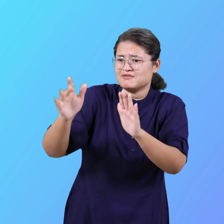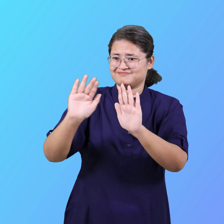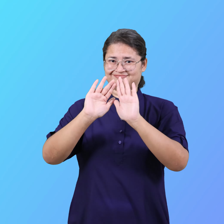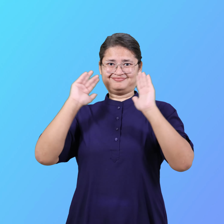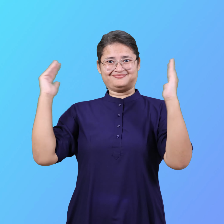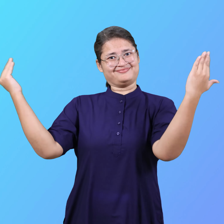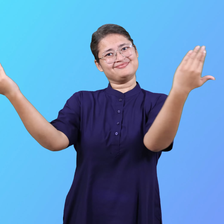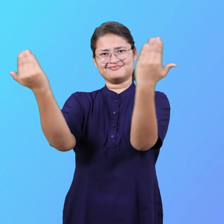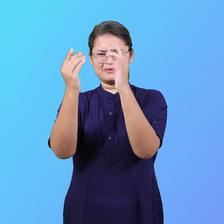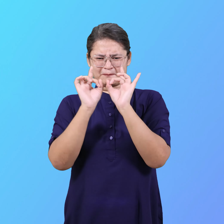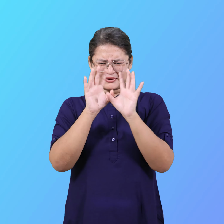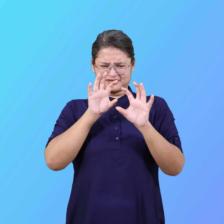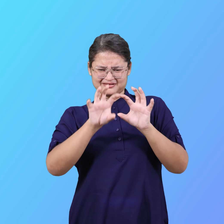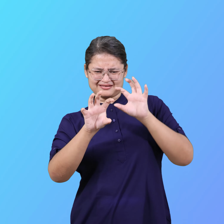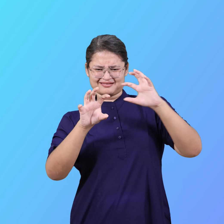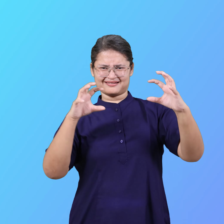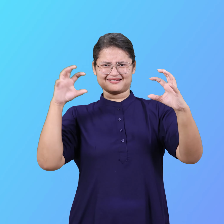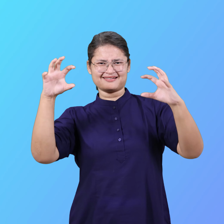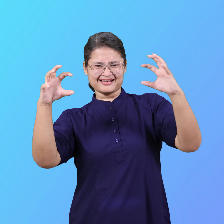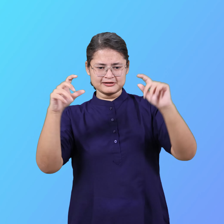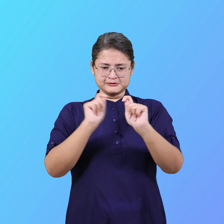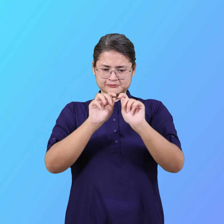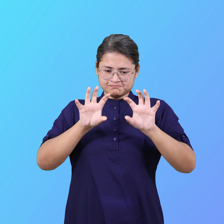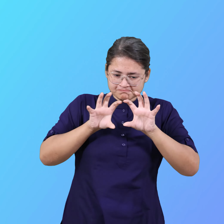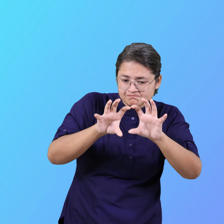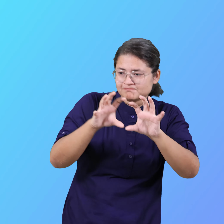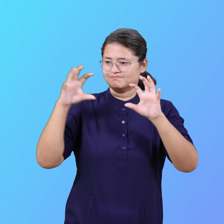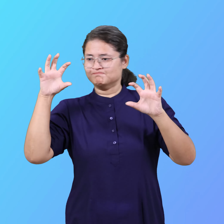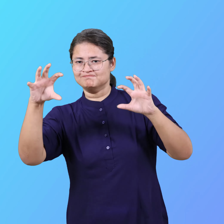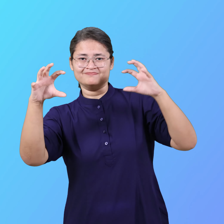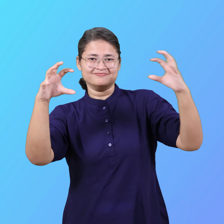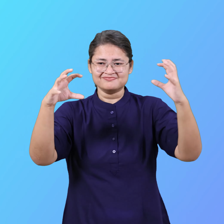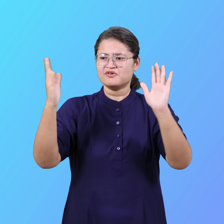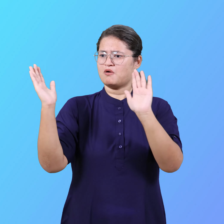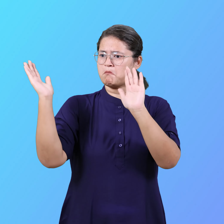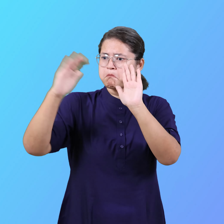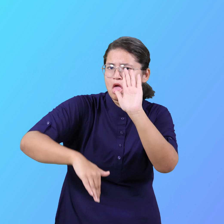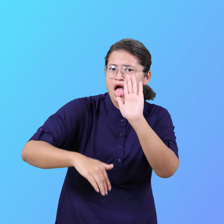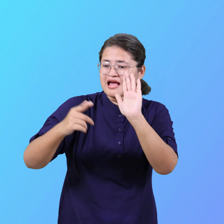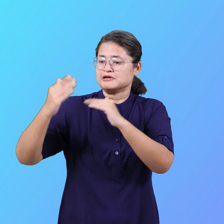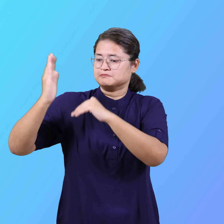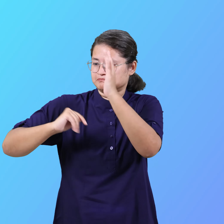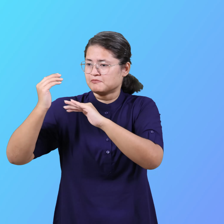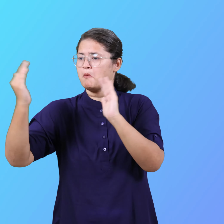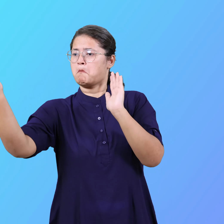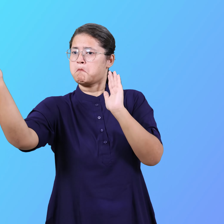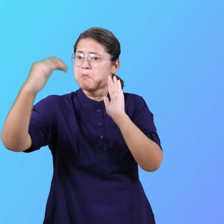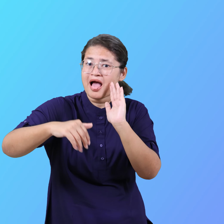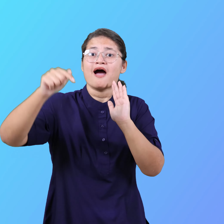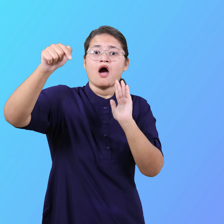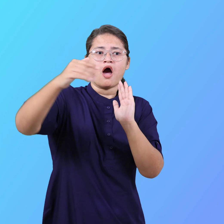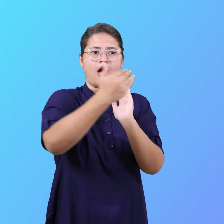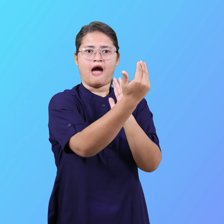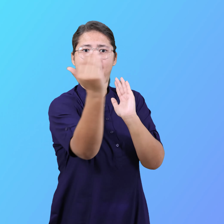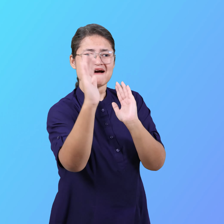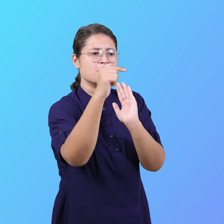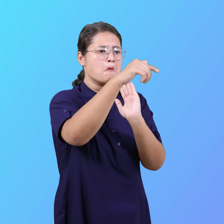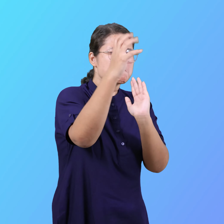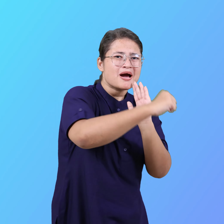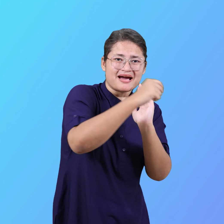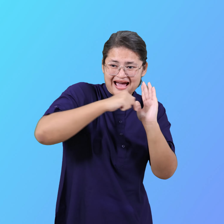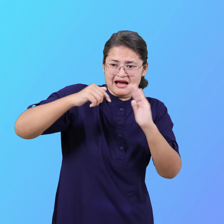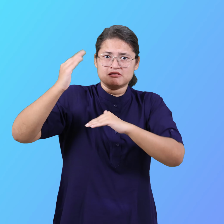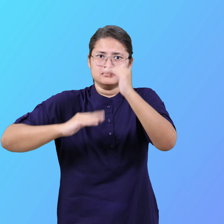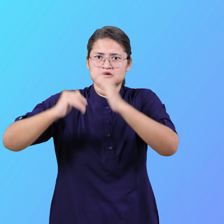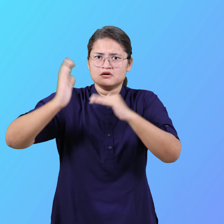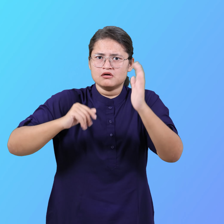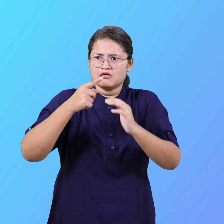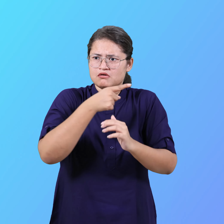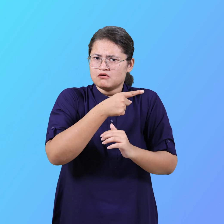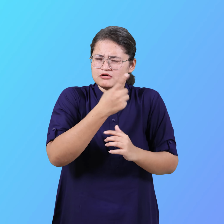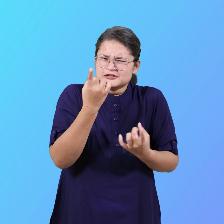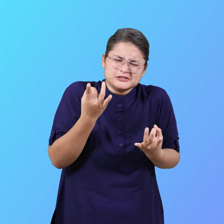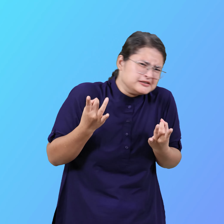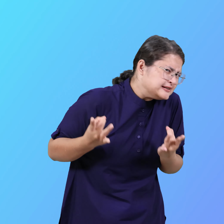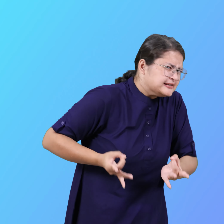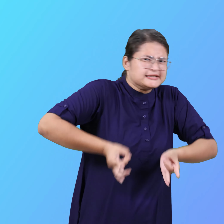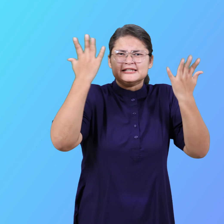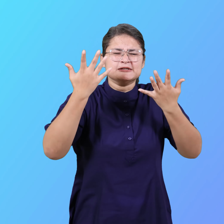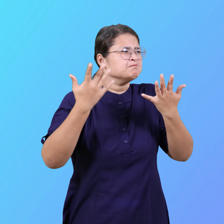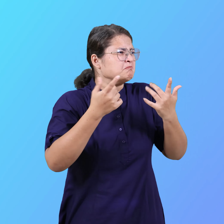They had heard that the people were repairing the holes in the wall.